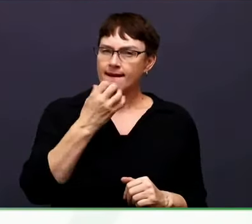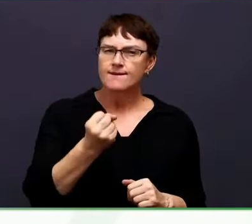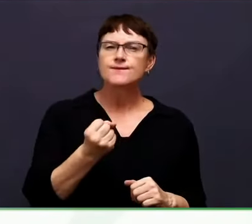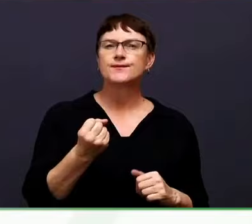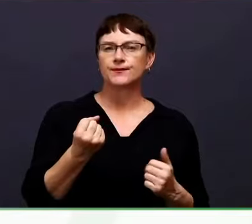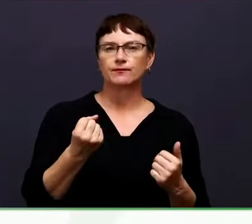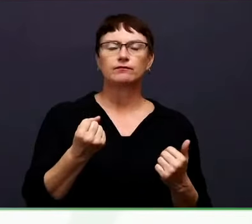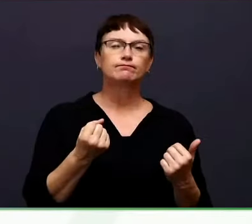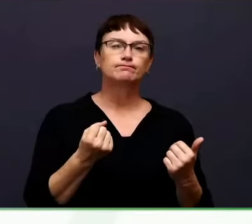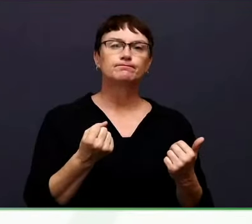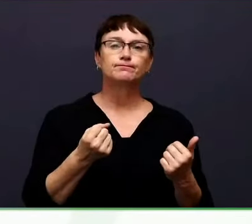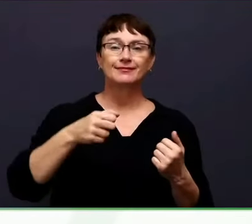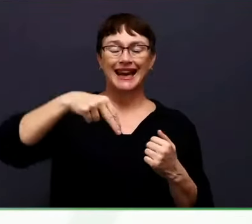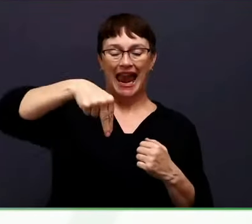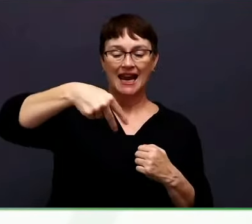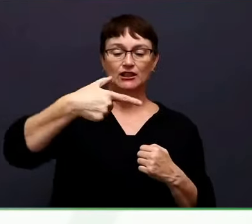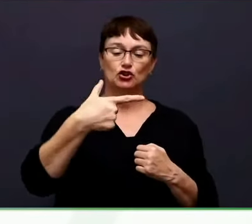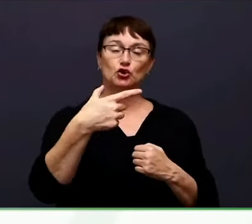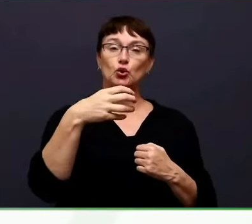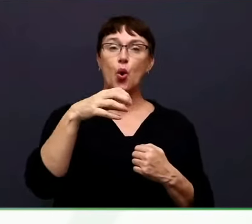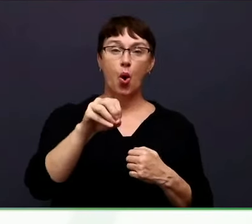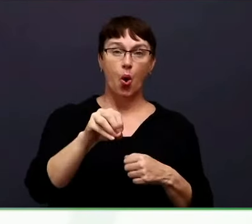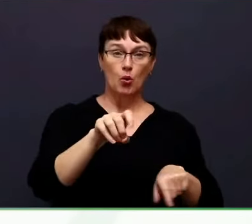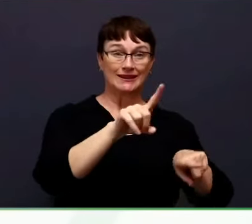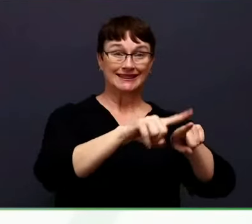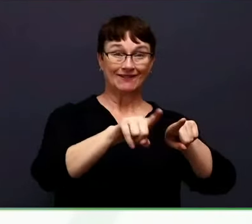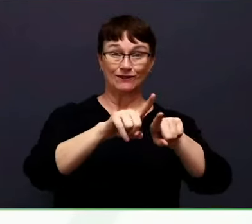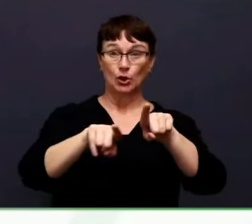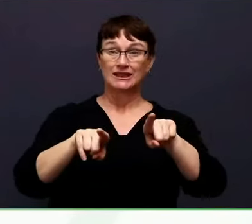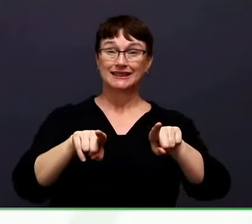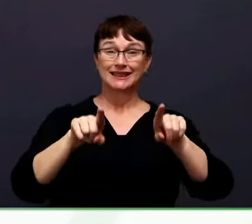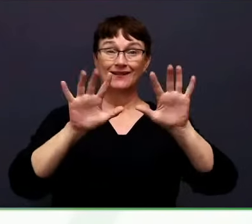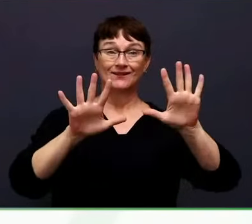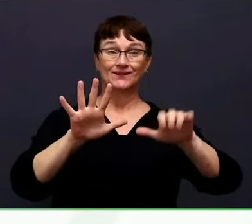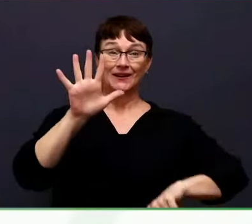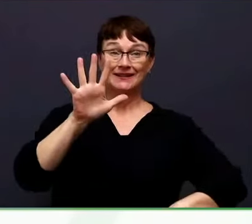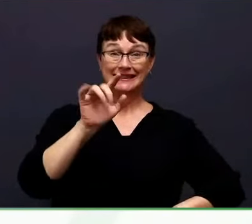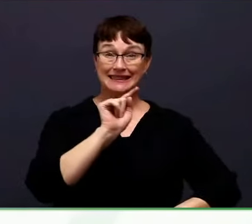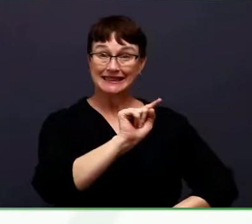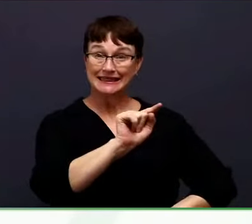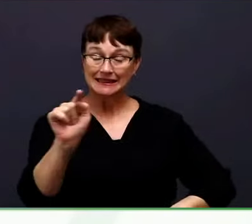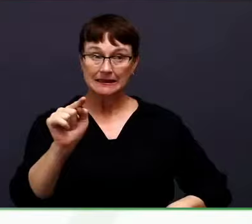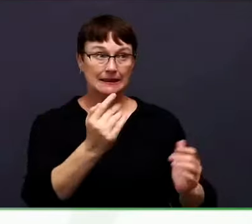as facilitators with the project supported by European commission,